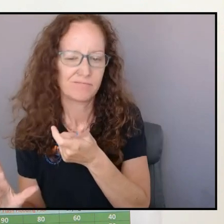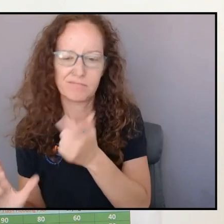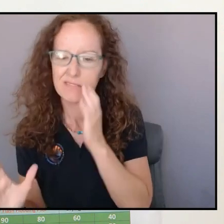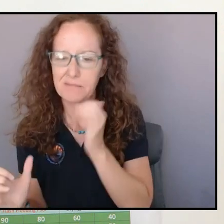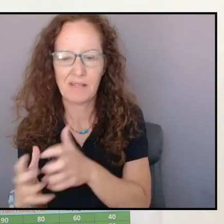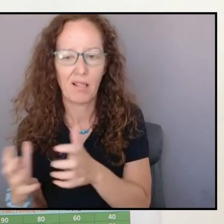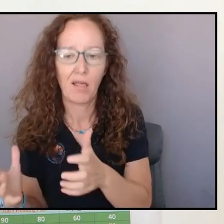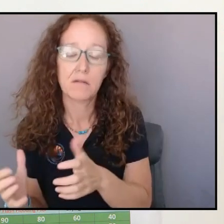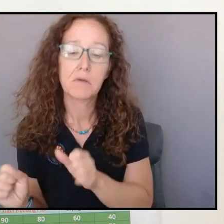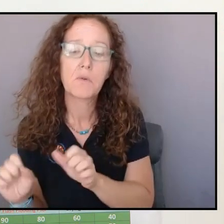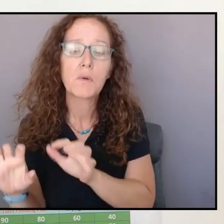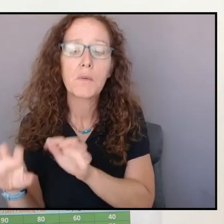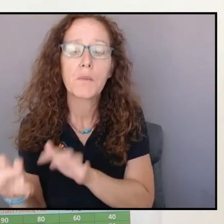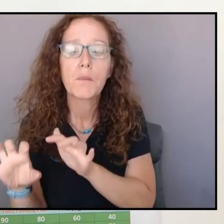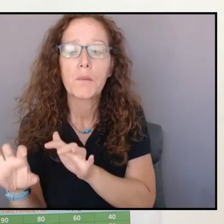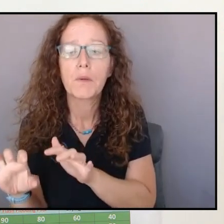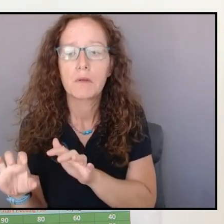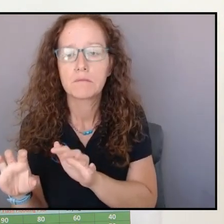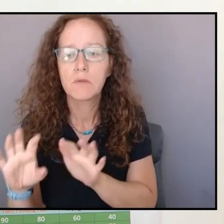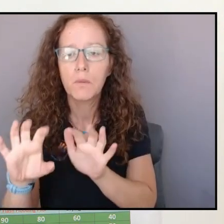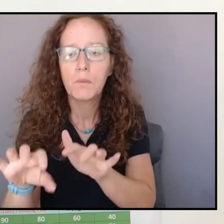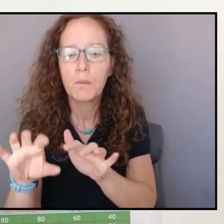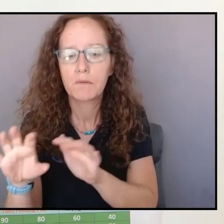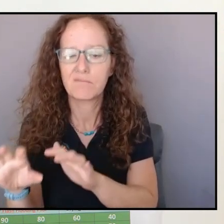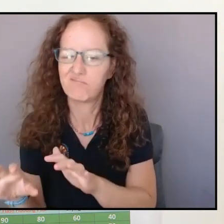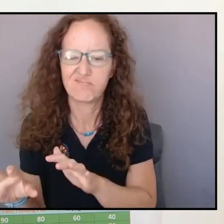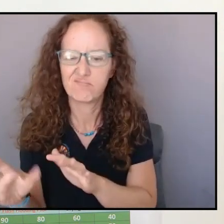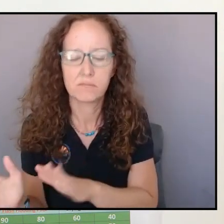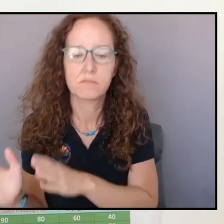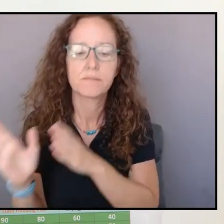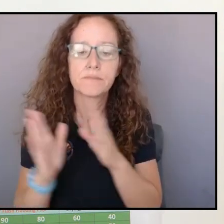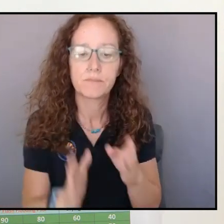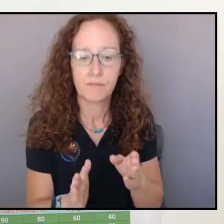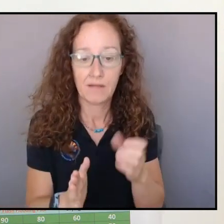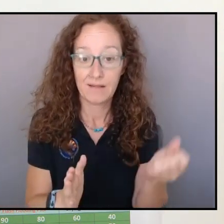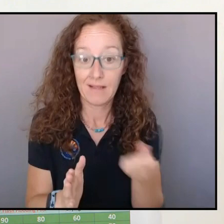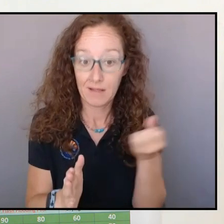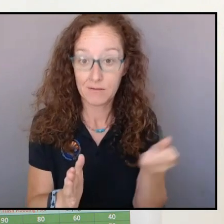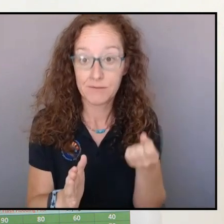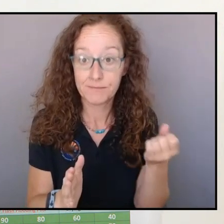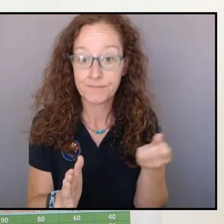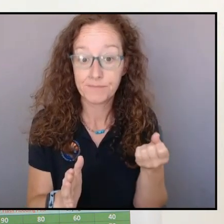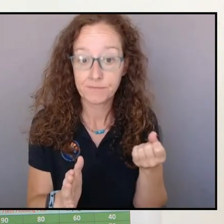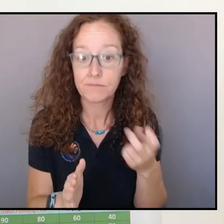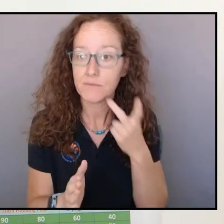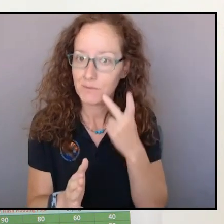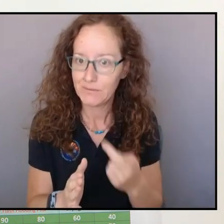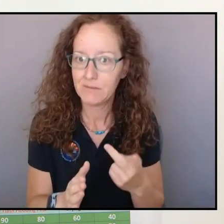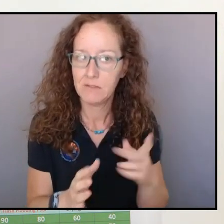accumulations but overall we're not looking for too much. But as you go into Saturday, you can really see that area ramp up.